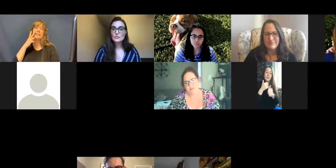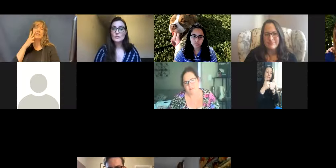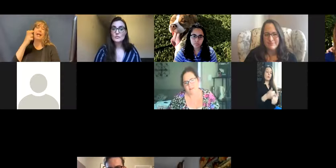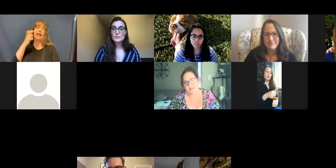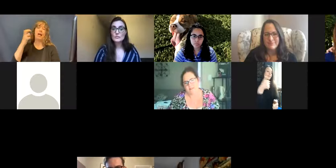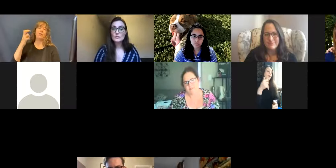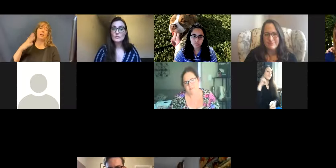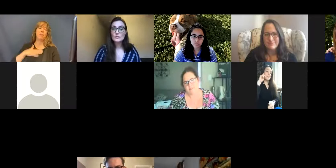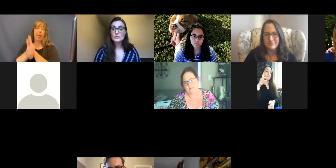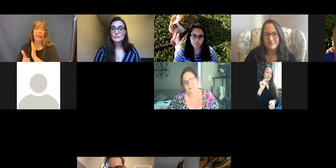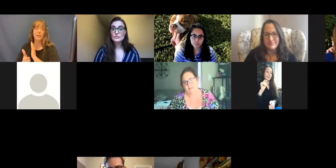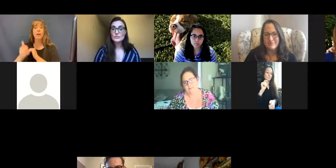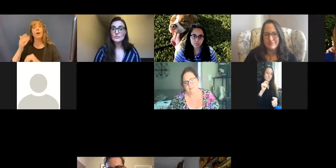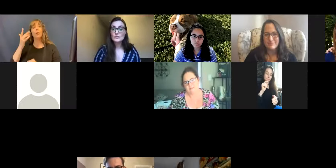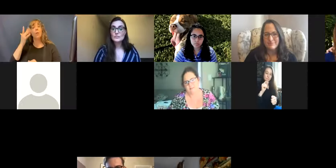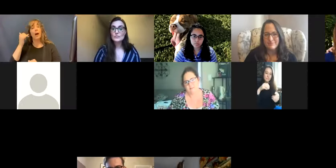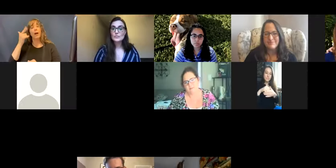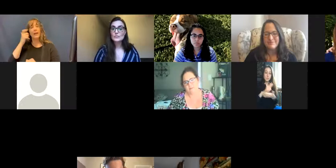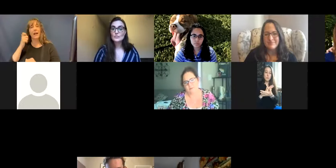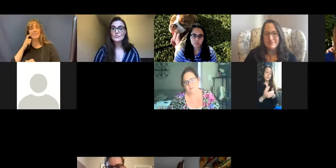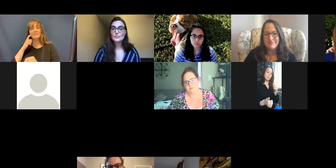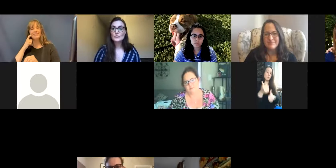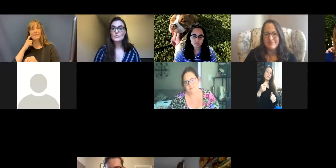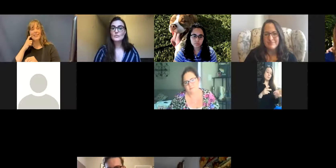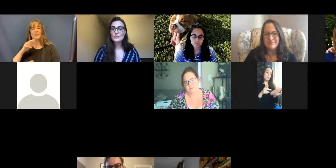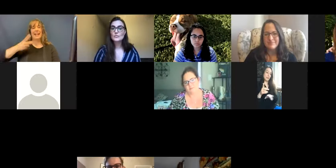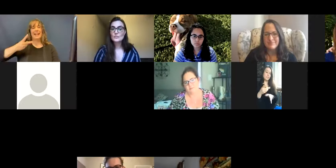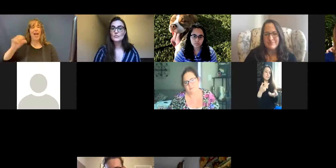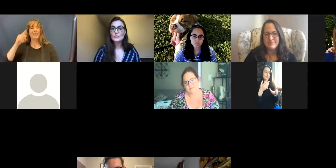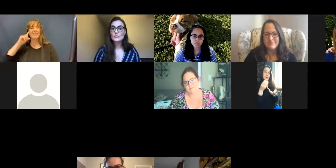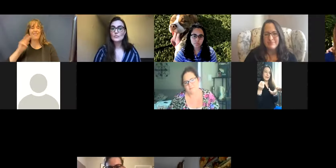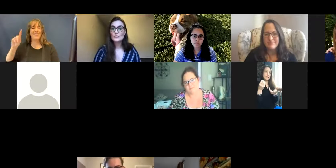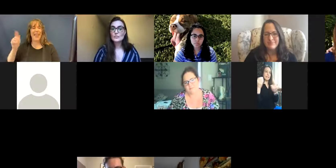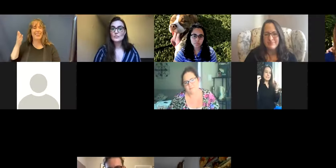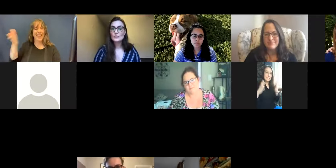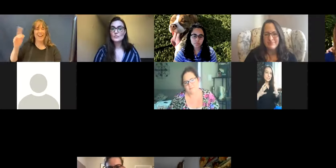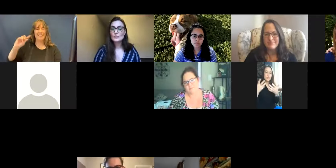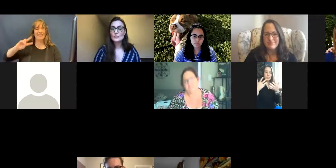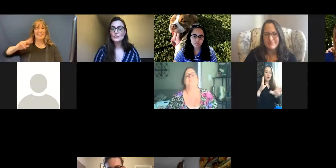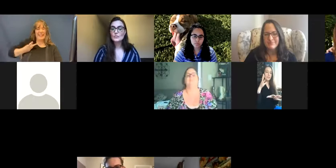I followed another deaf vet in school. So most of the professors and teachers had already